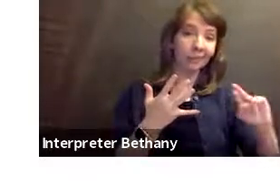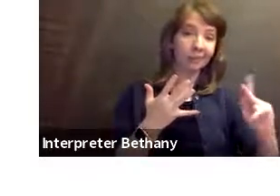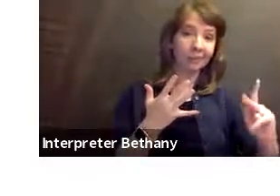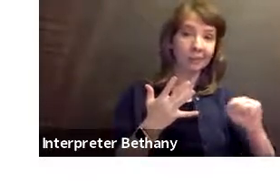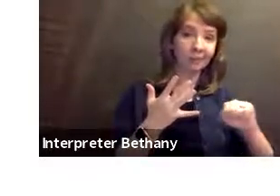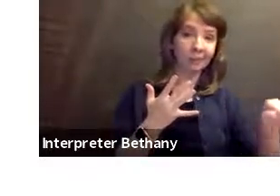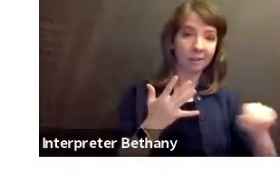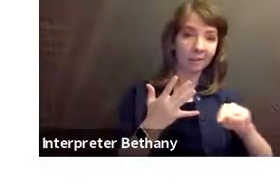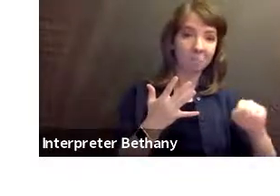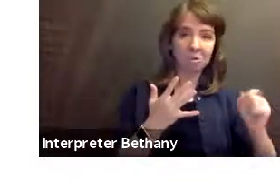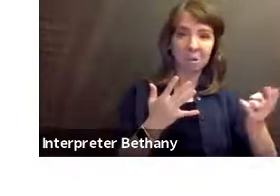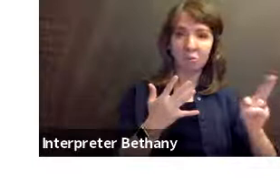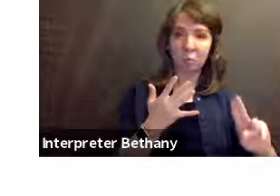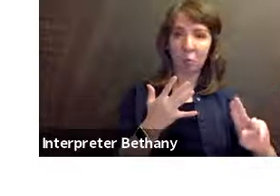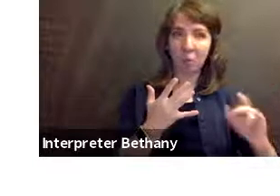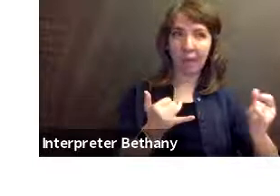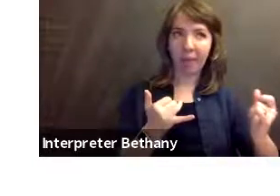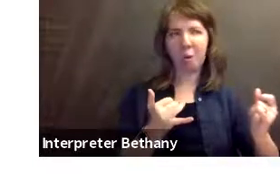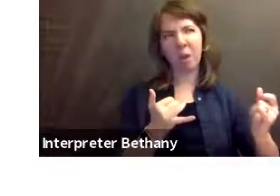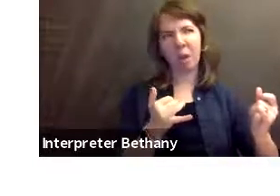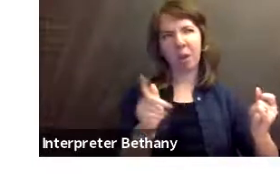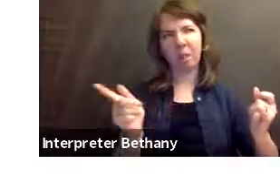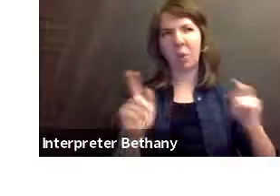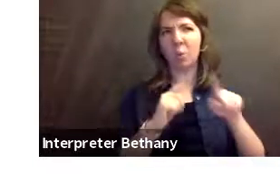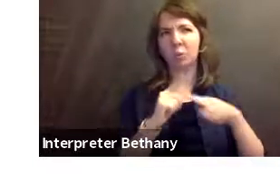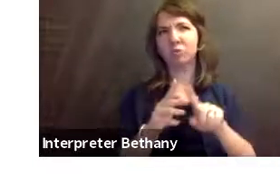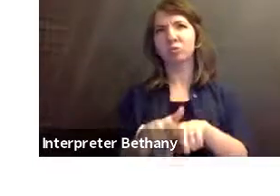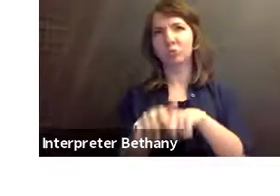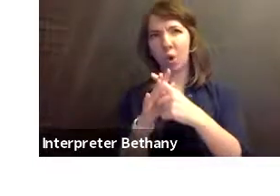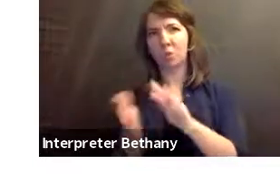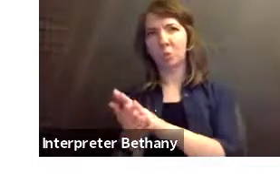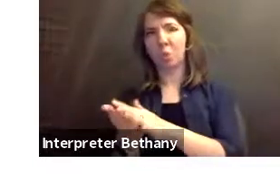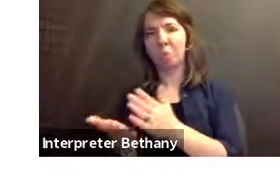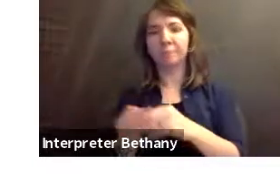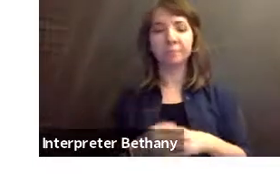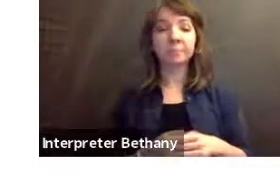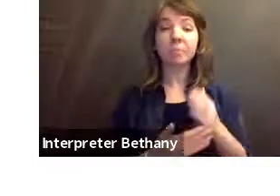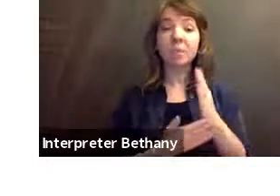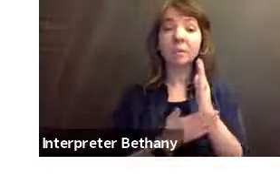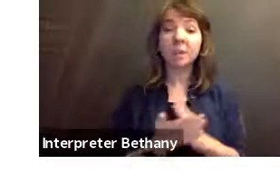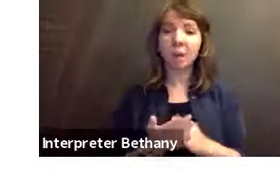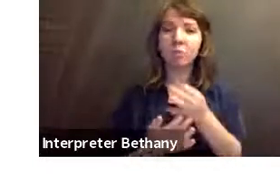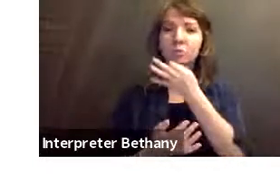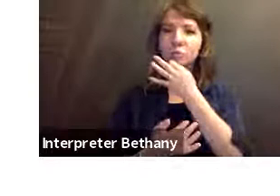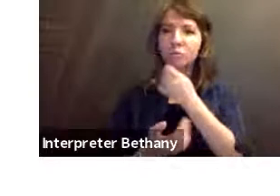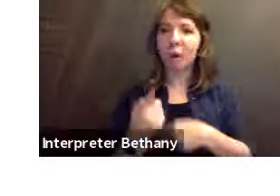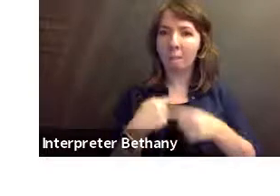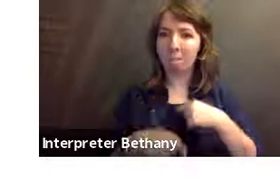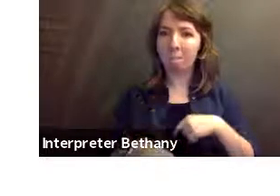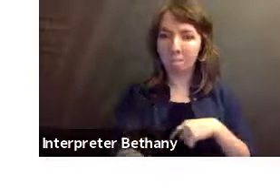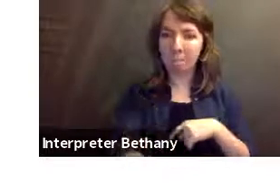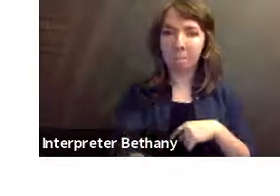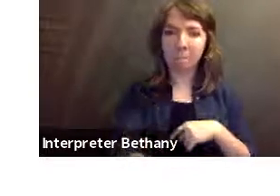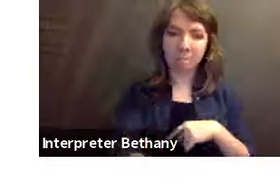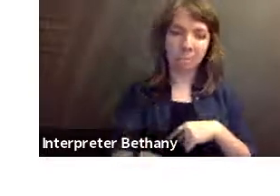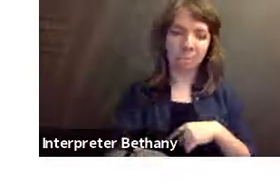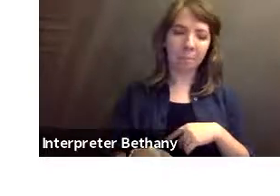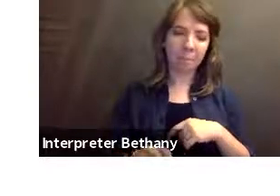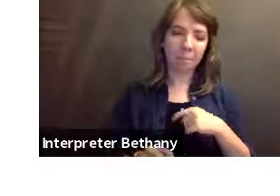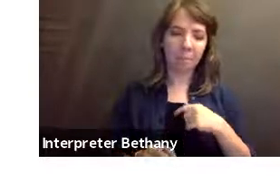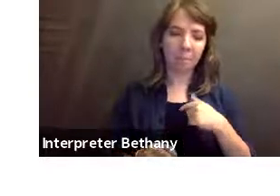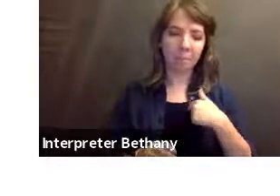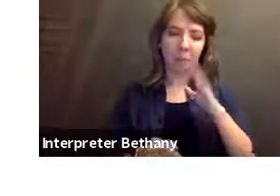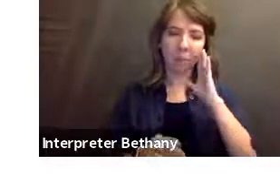Linda Kobashigawa: Or actually, when school instruction begins. And we do have a few that are coming soon, I'm going to be working with the writing center to